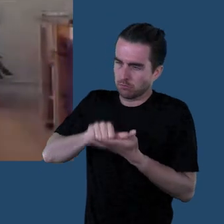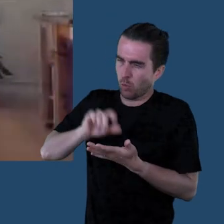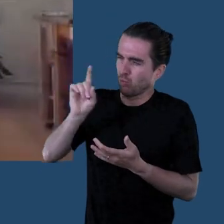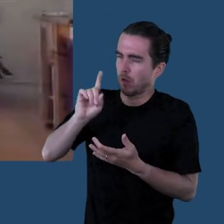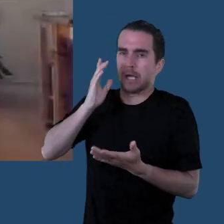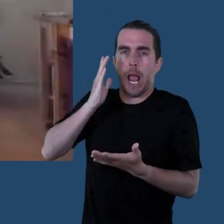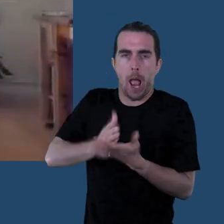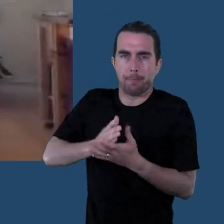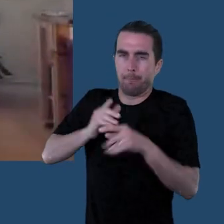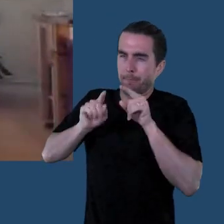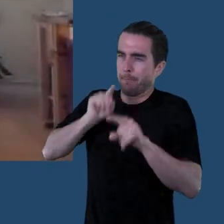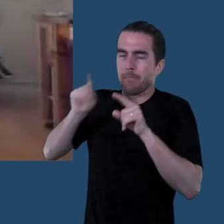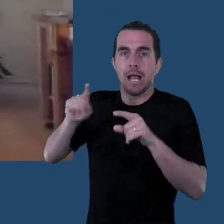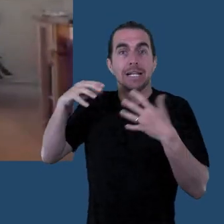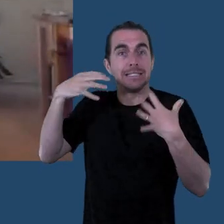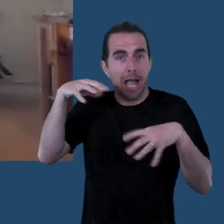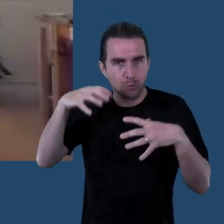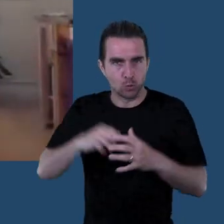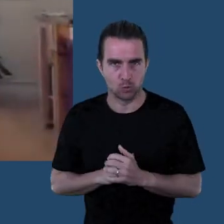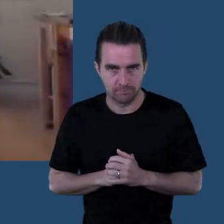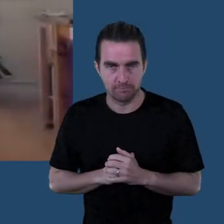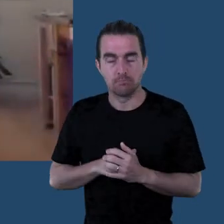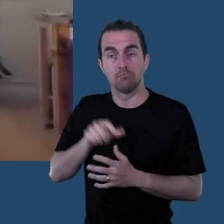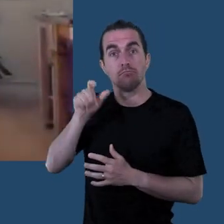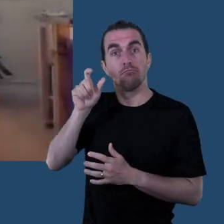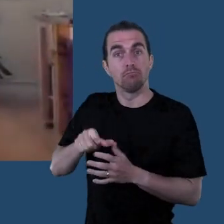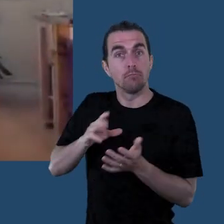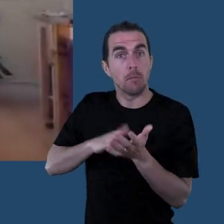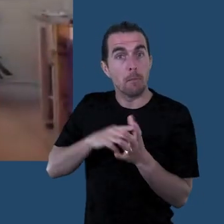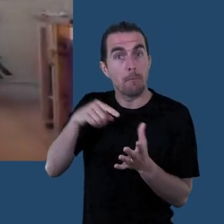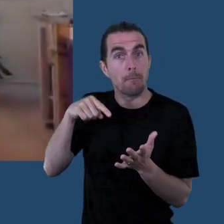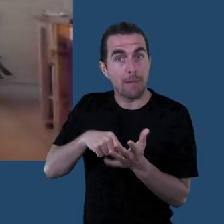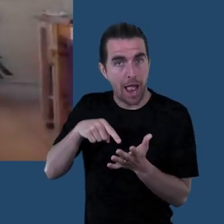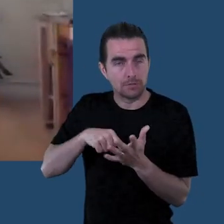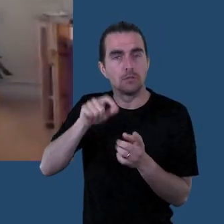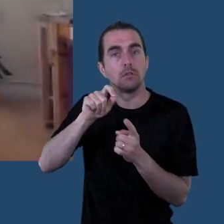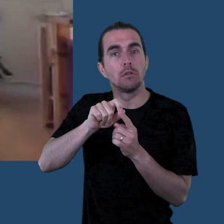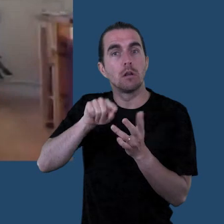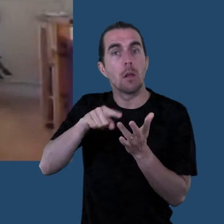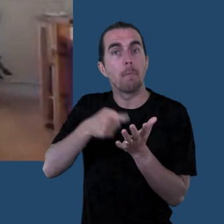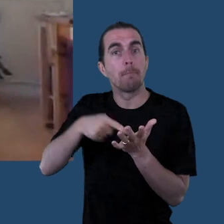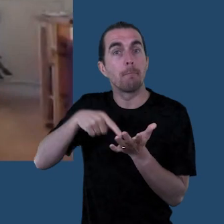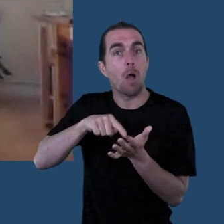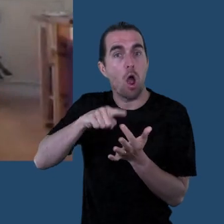And to guide us along the way, I'm gonna be joined by scientist Matt Porter. Now, I've got loads of questions for Matt,